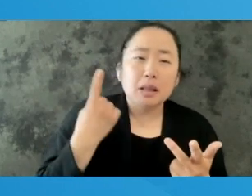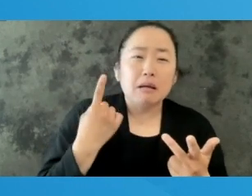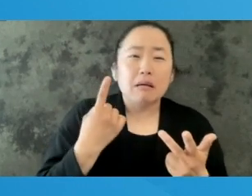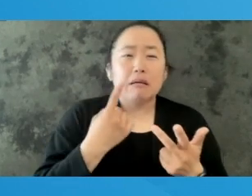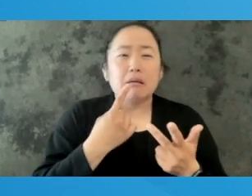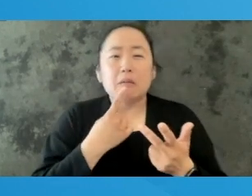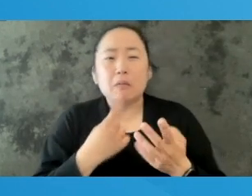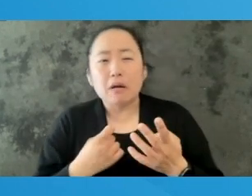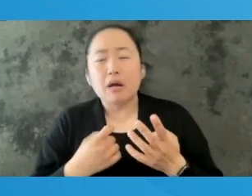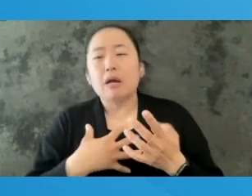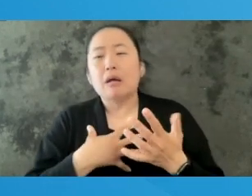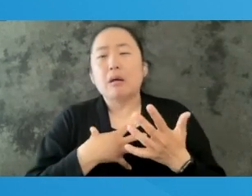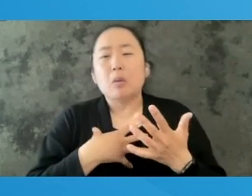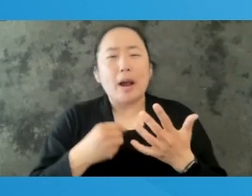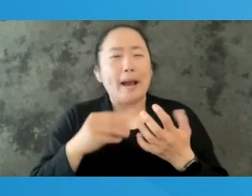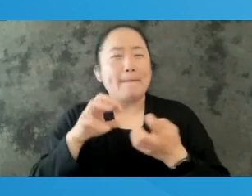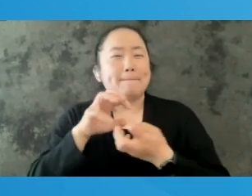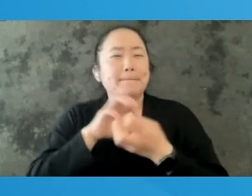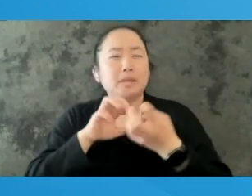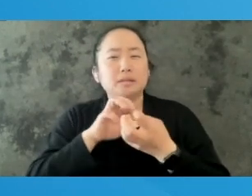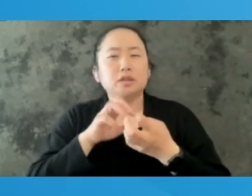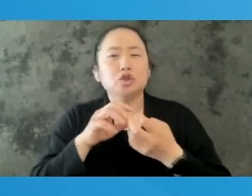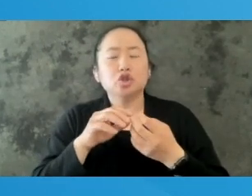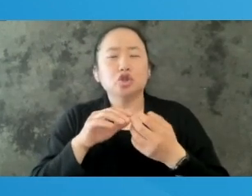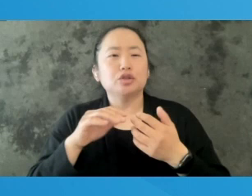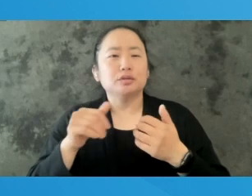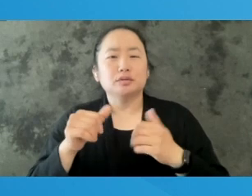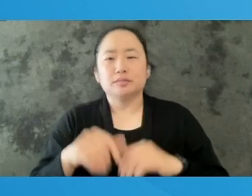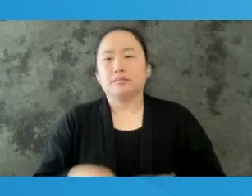Thank you for sharing. Yeah.